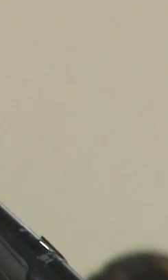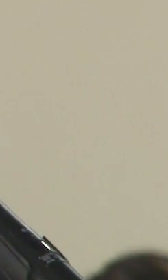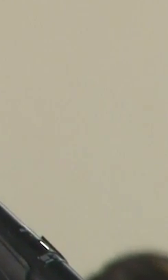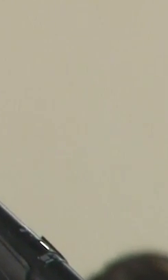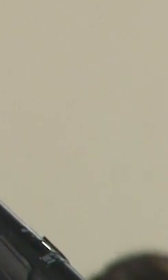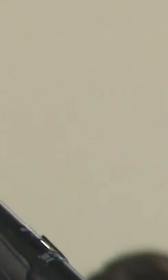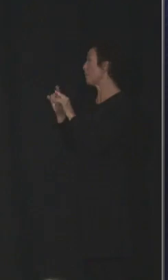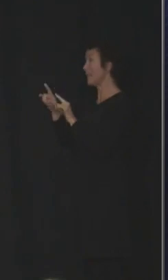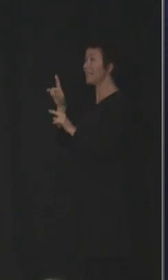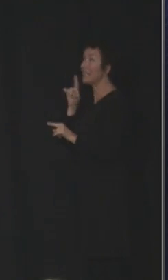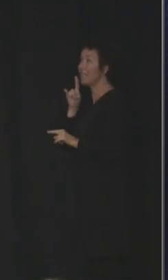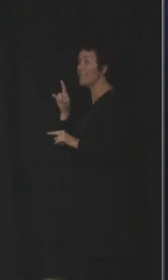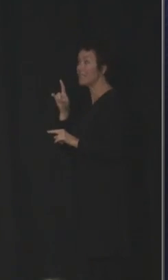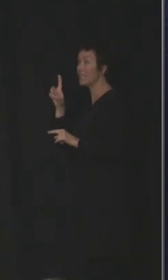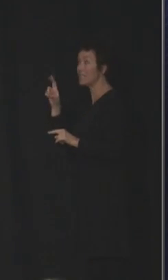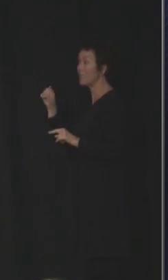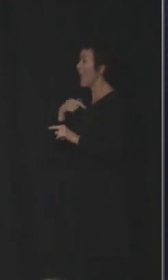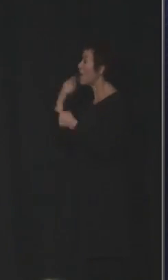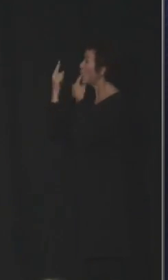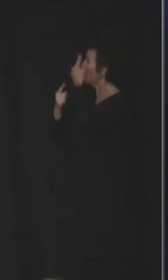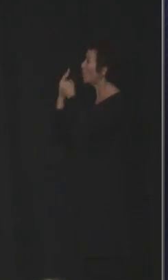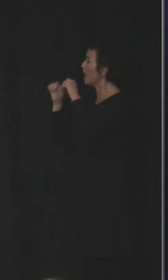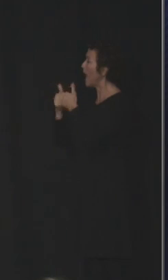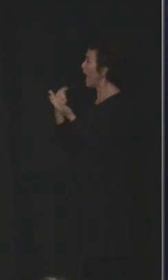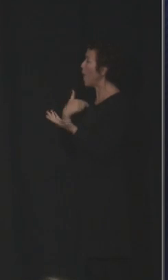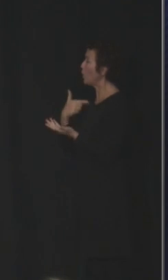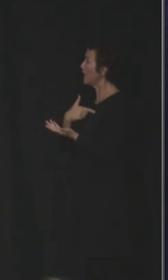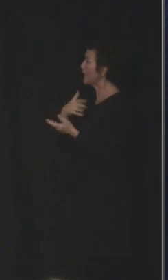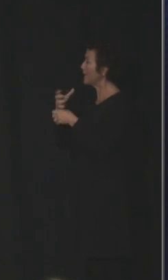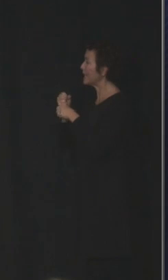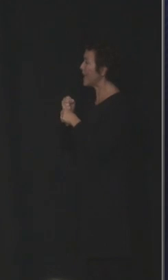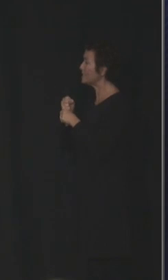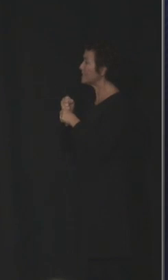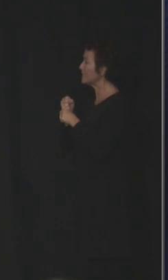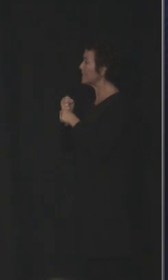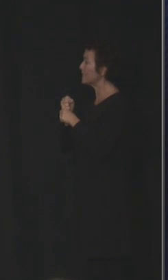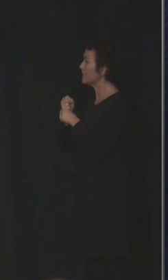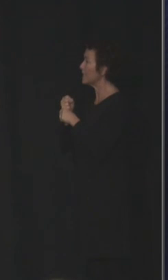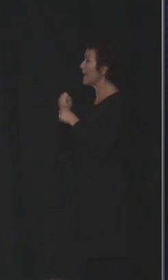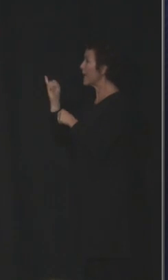I am wondering how we can get insurance companies,